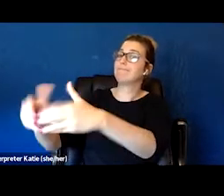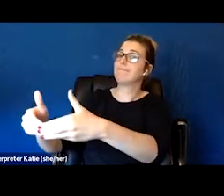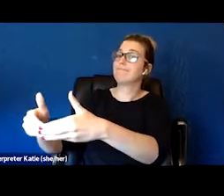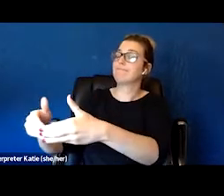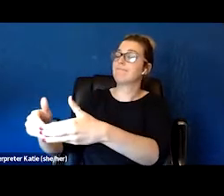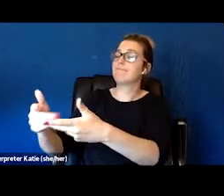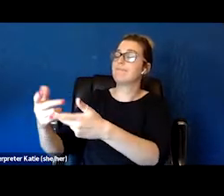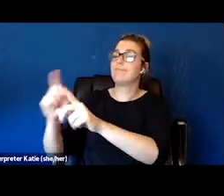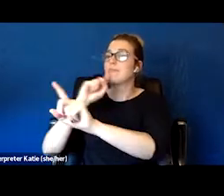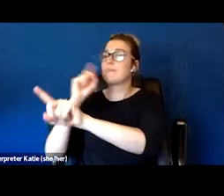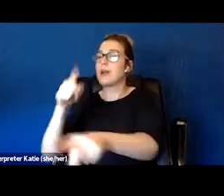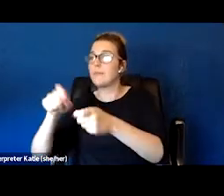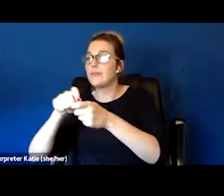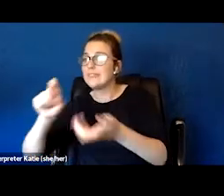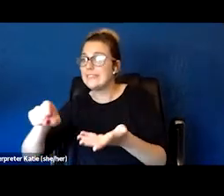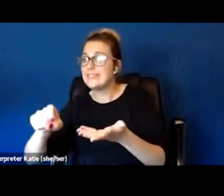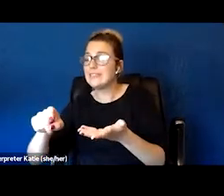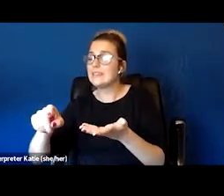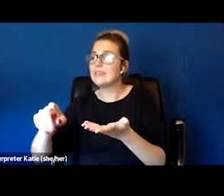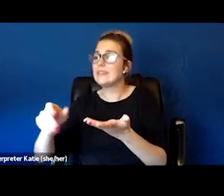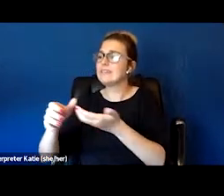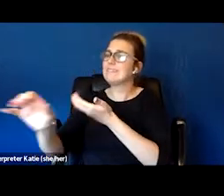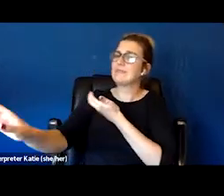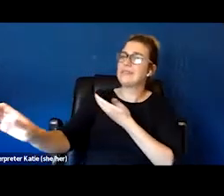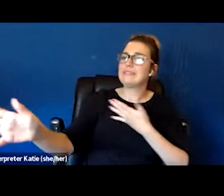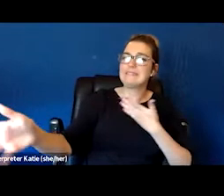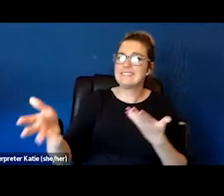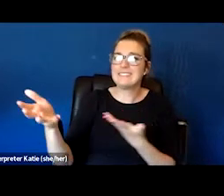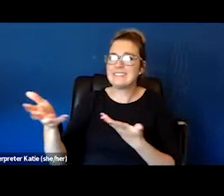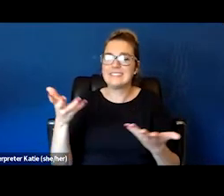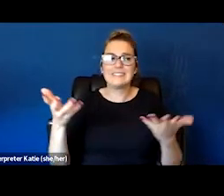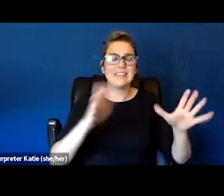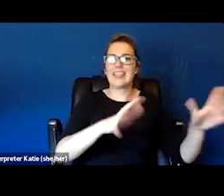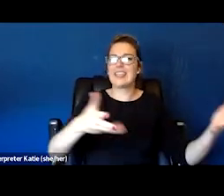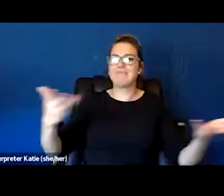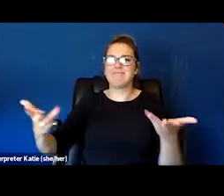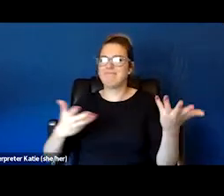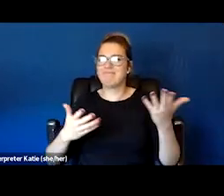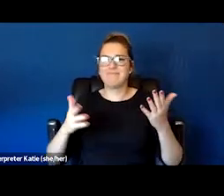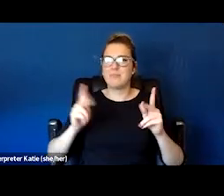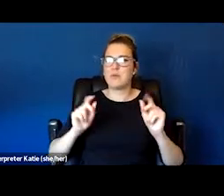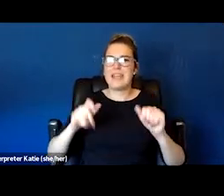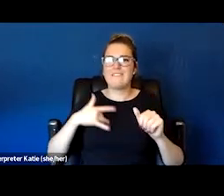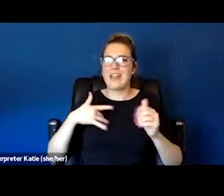like it's common in a lot of service delivery systems and safety net services. And so it was meant to make it more efficient